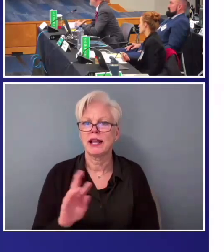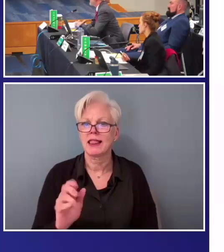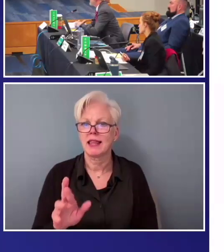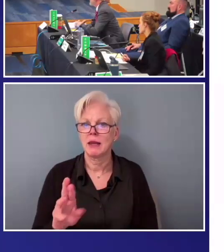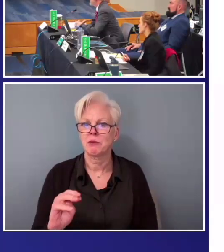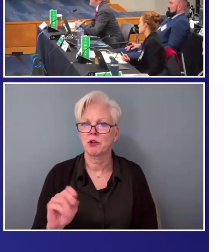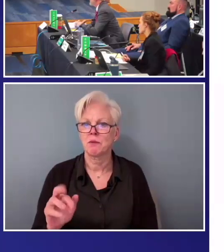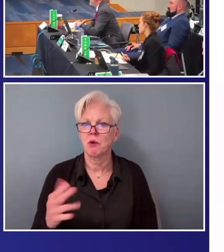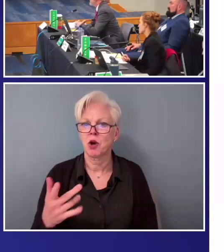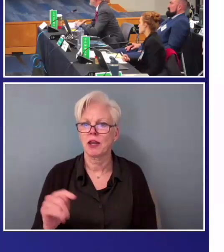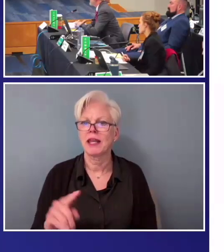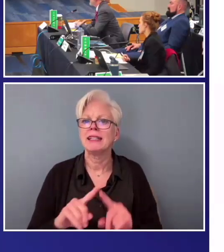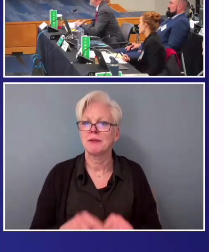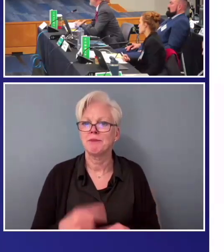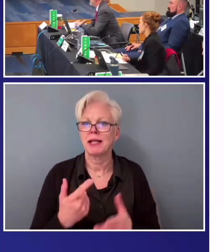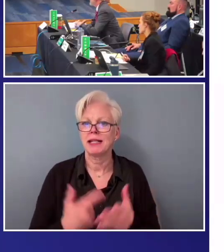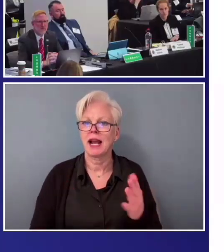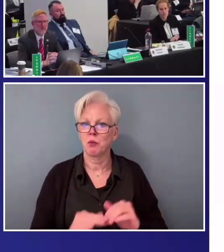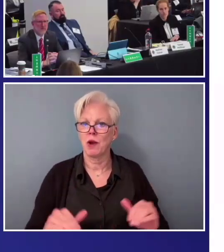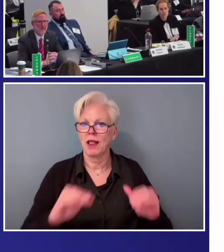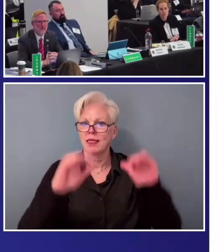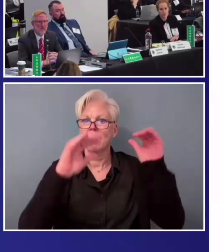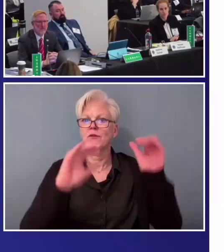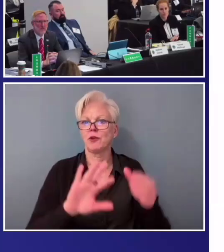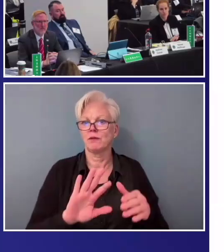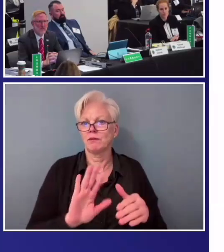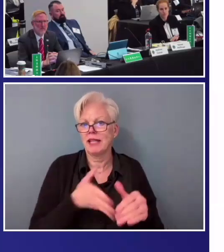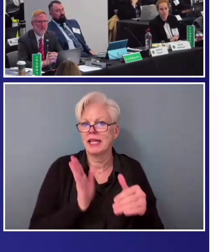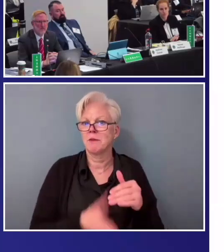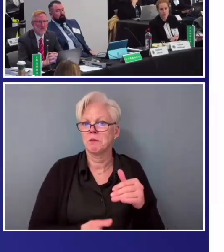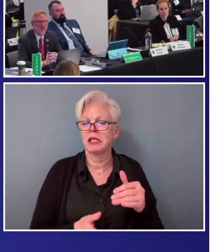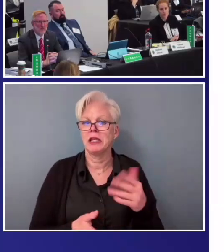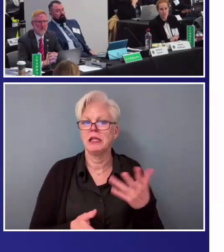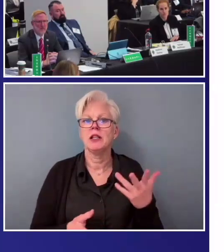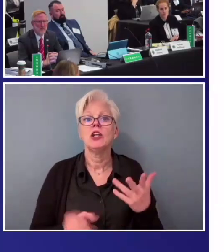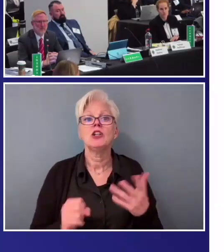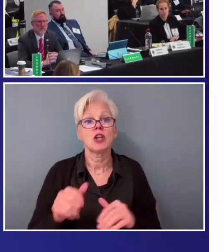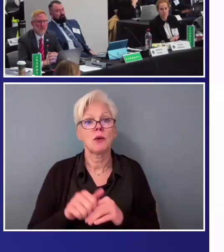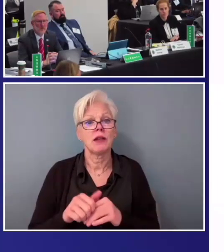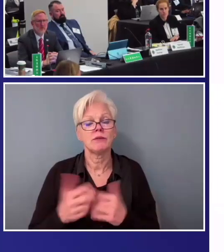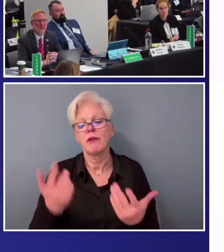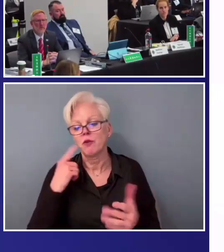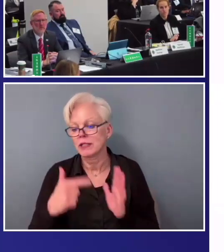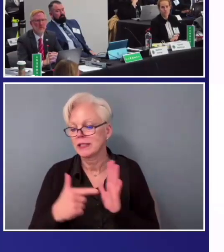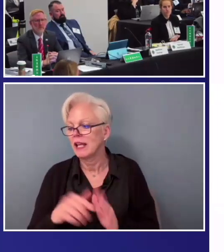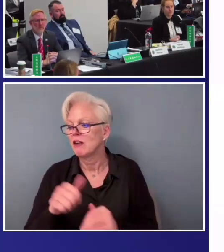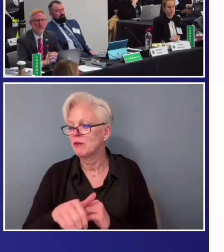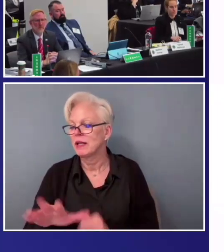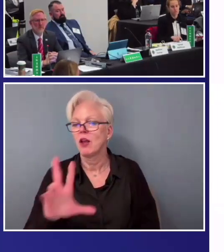completing. And therefore, you might -- if we send over 30 -- for example, if we send over 30 students